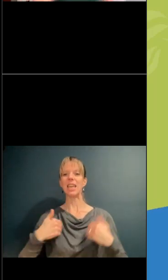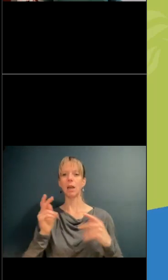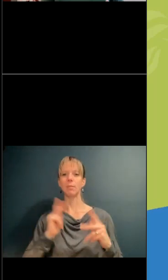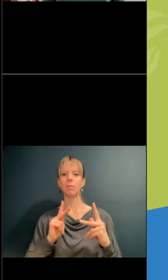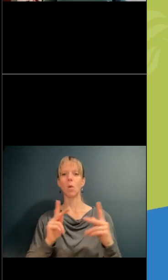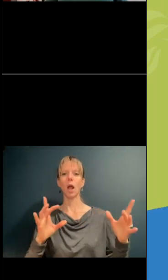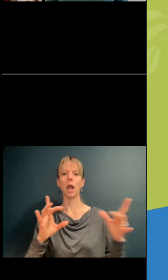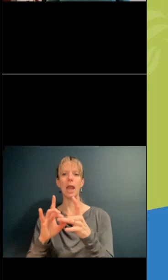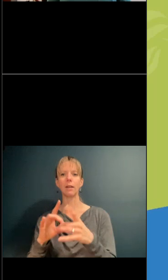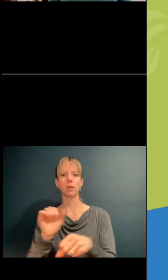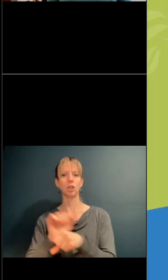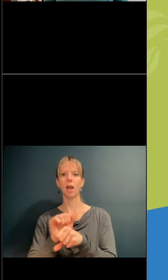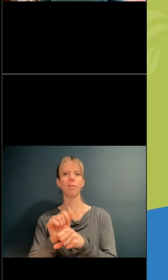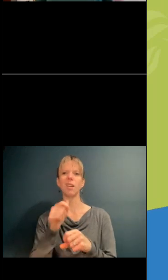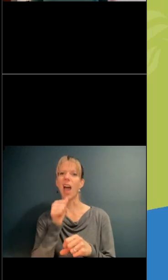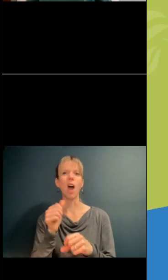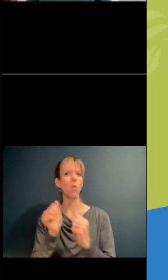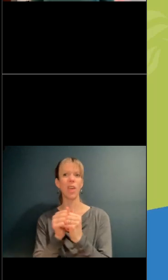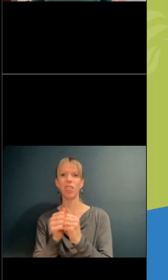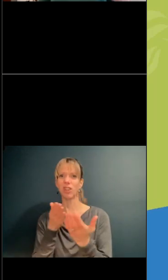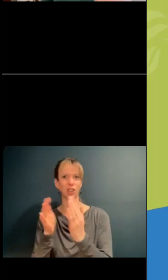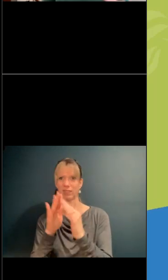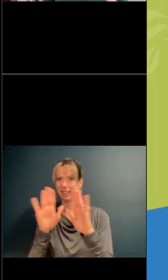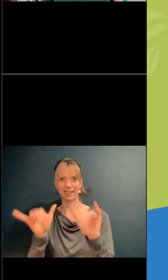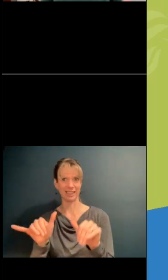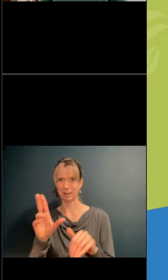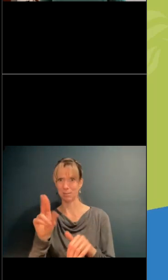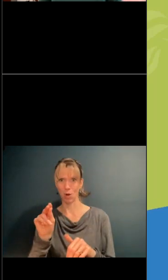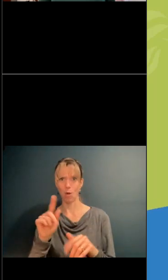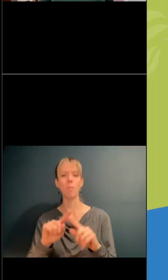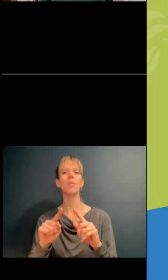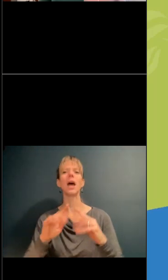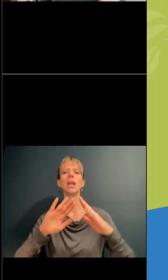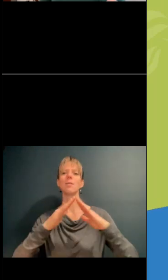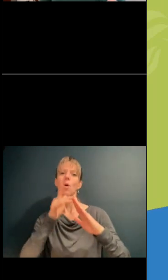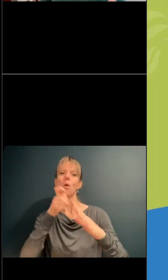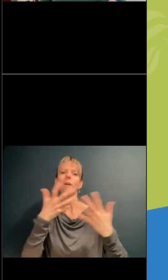not through the service system, but through communities being invited to come alongside